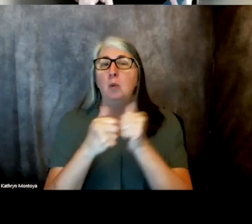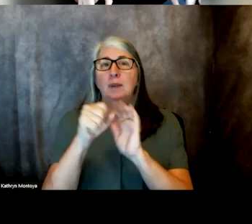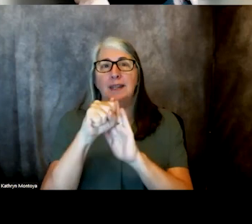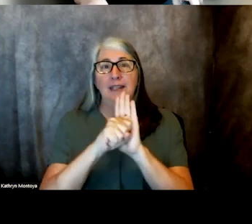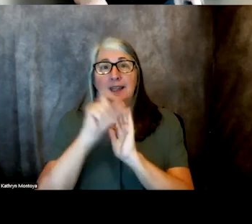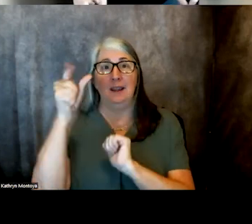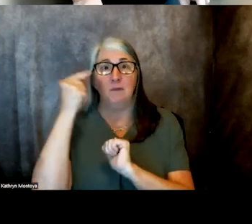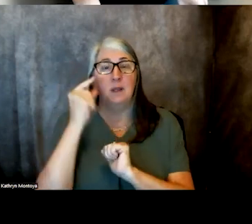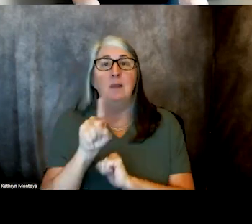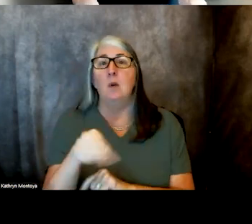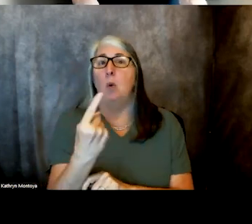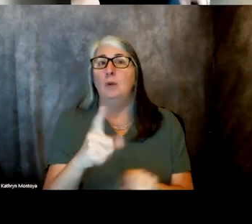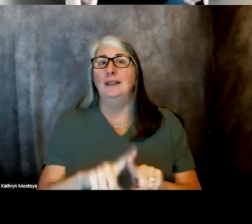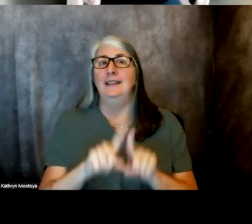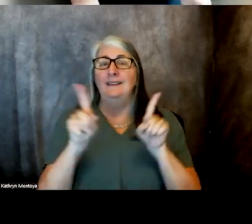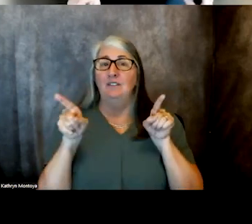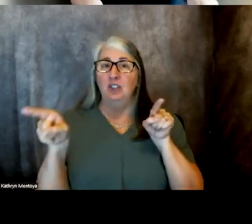THAT WAS DIFFERENT WITH THAT WAS THE PERSON THAT SAID